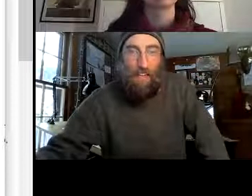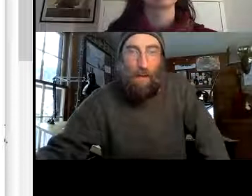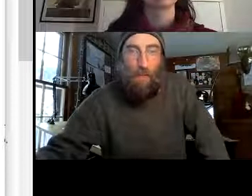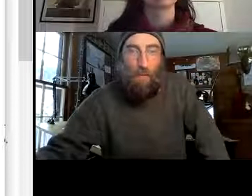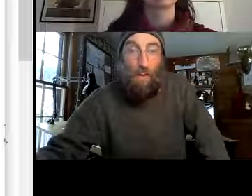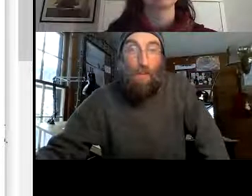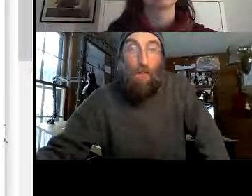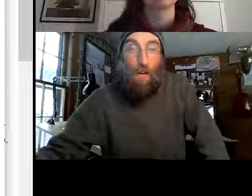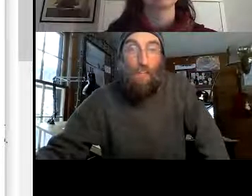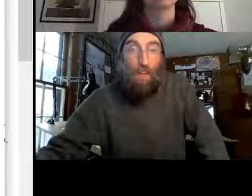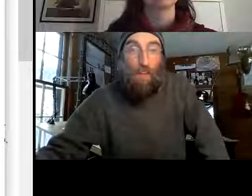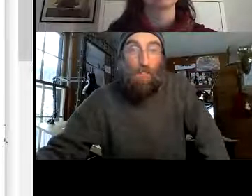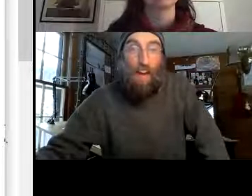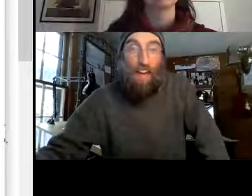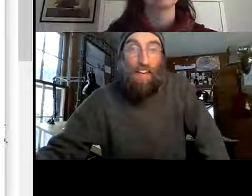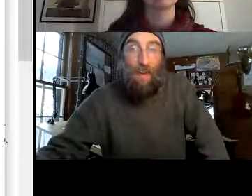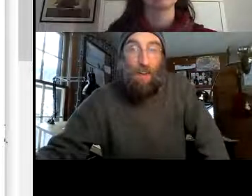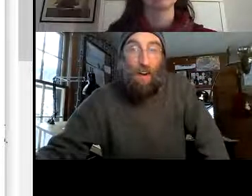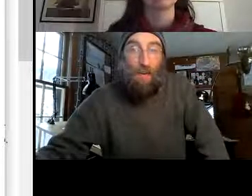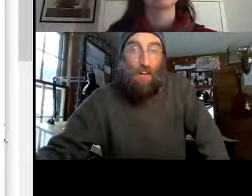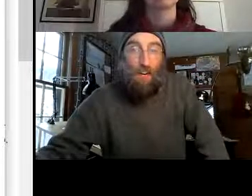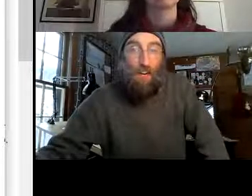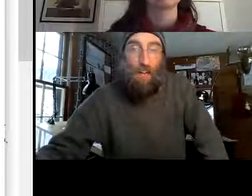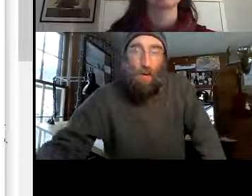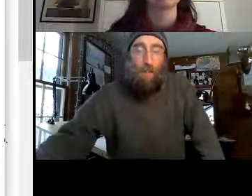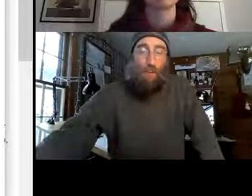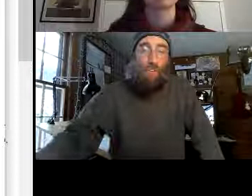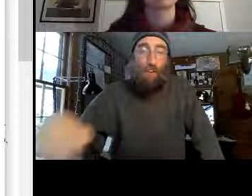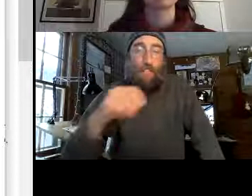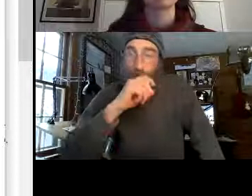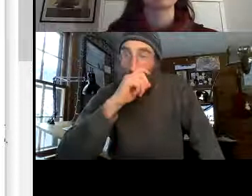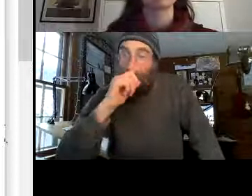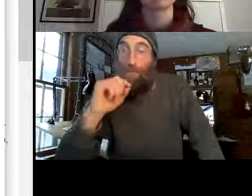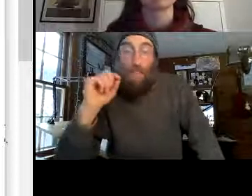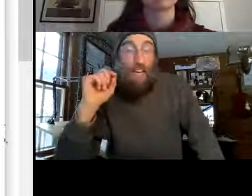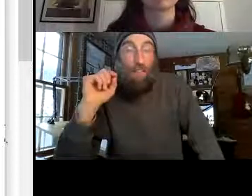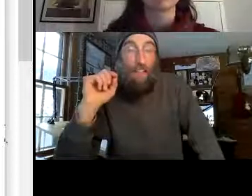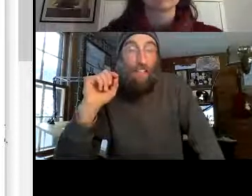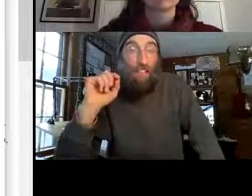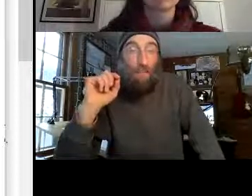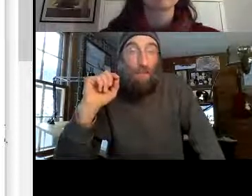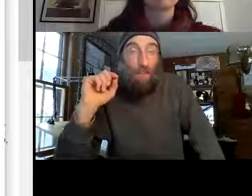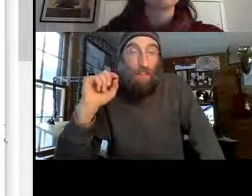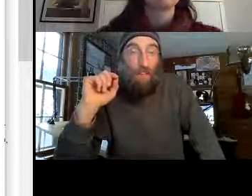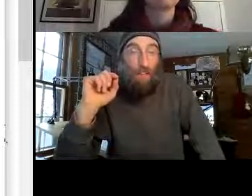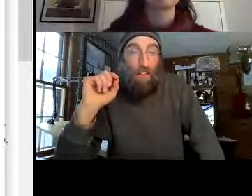He can paint whatever he wishes, with a fine camel hair brush! No doubt the most artistic of beautiful handwriting in the school!"